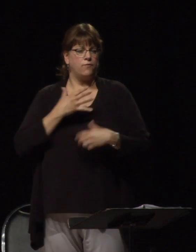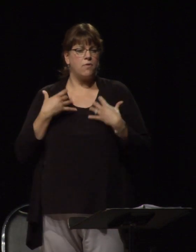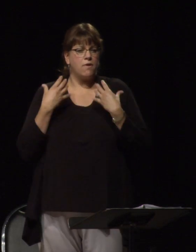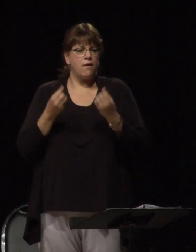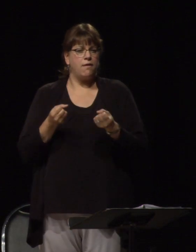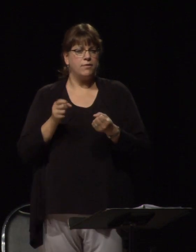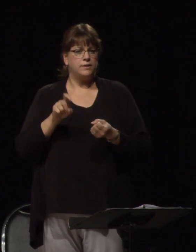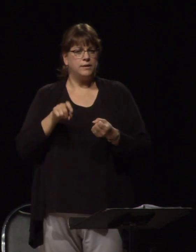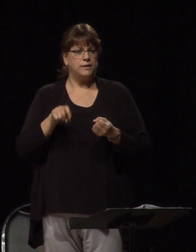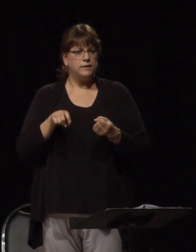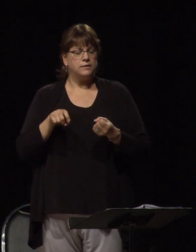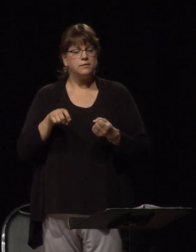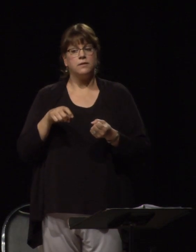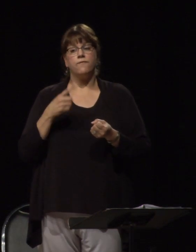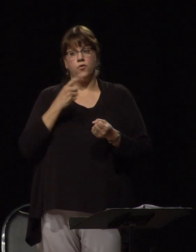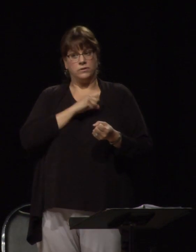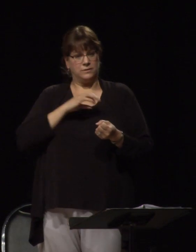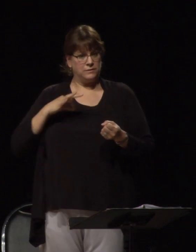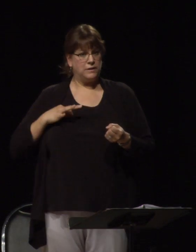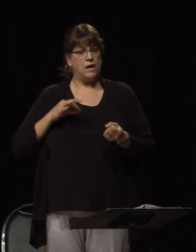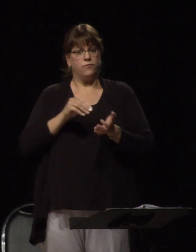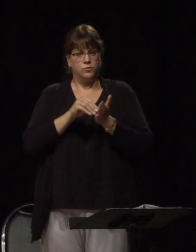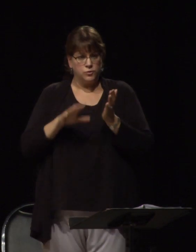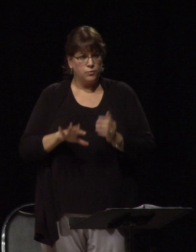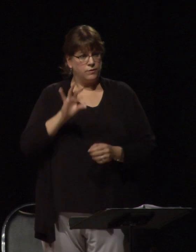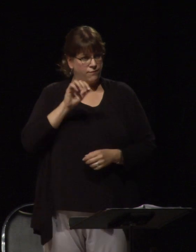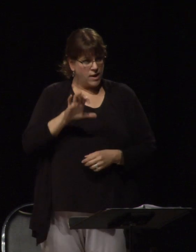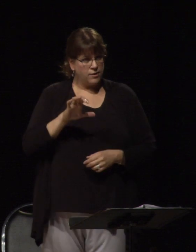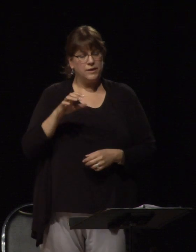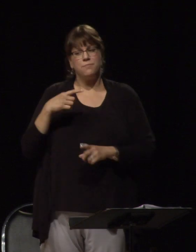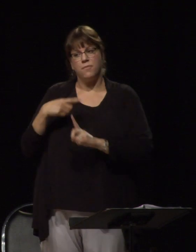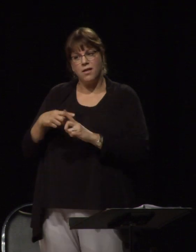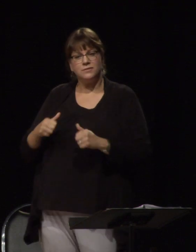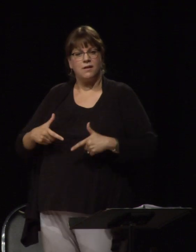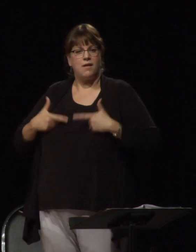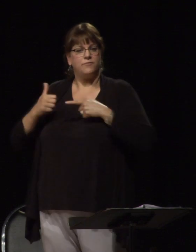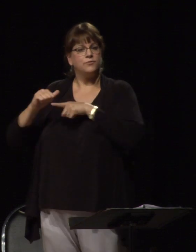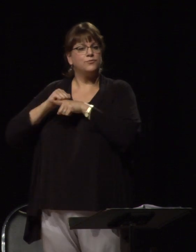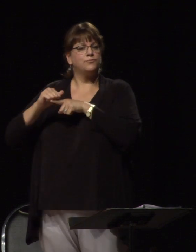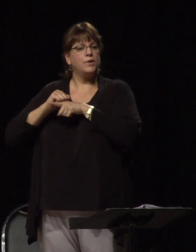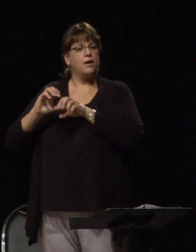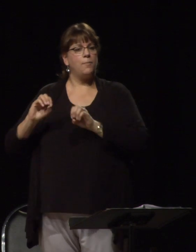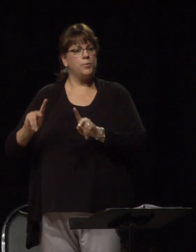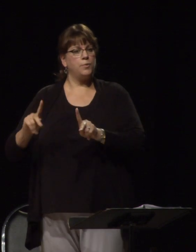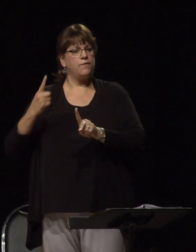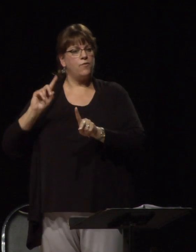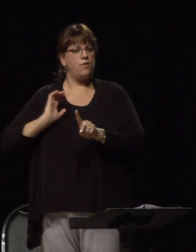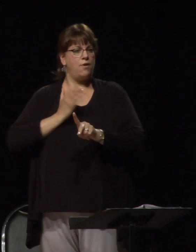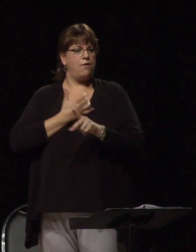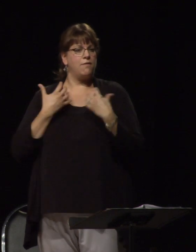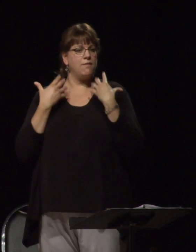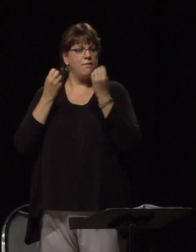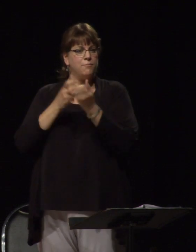OUR ALLIED HEALTH CARE PROGRAMS. FINALLY, I TRULY BELIEVE THAT RIT IS POISED TO BECOME A